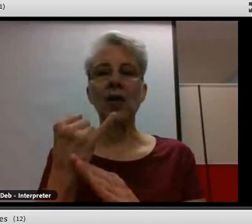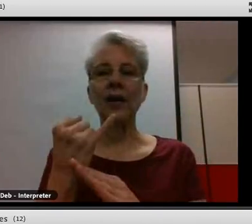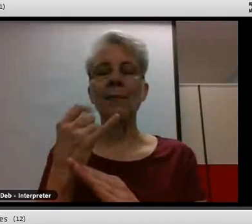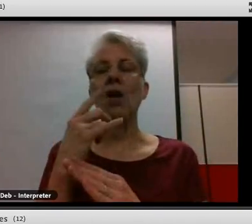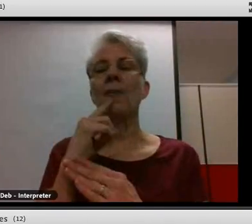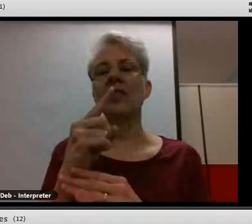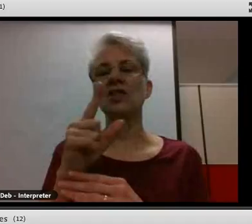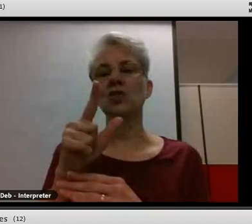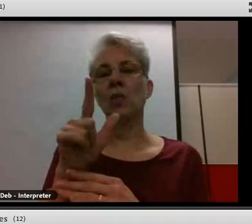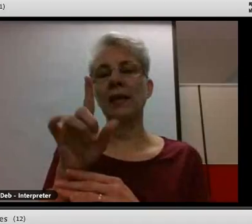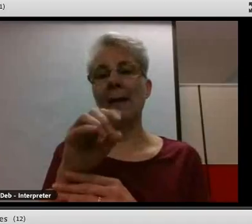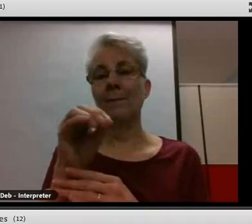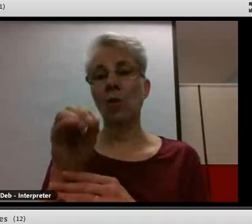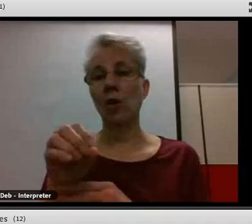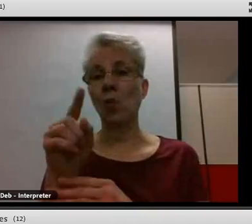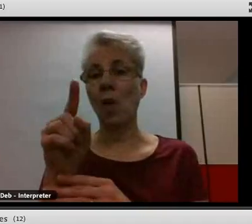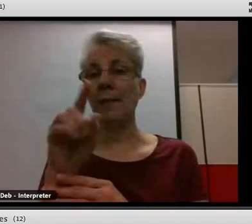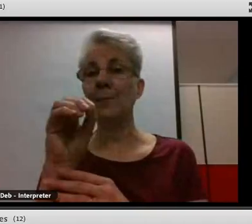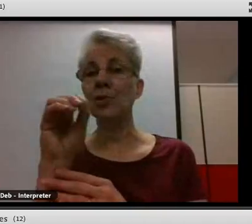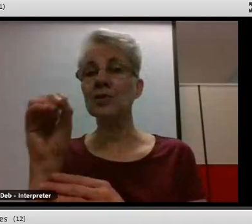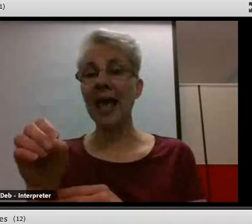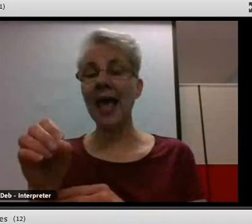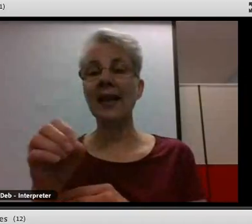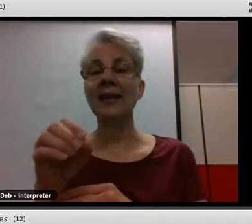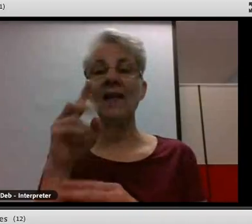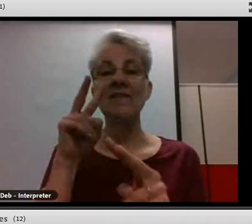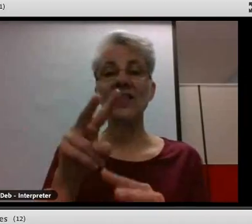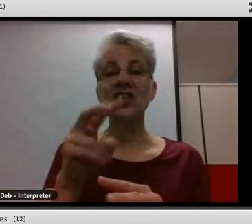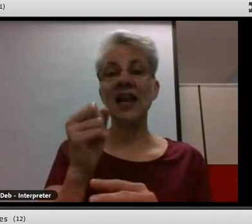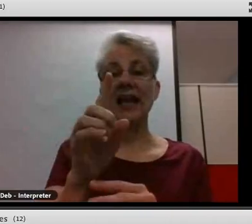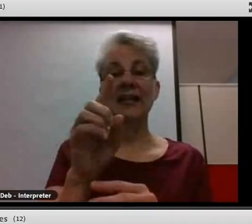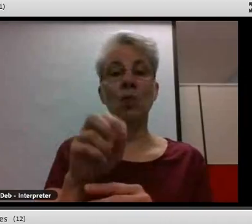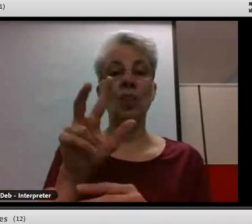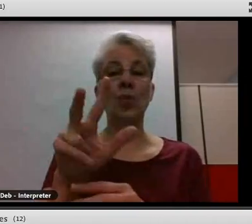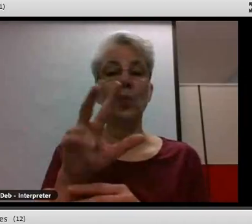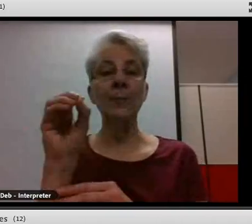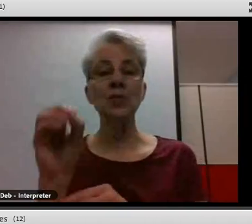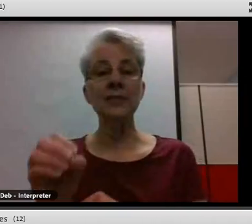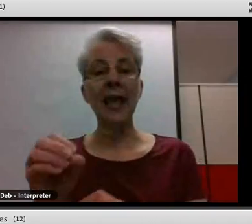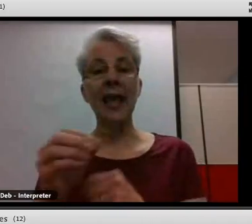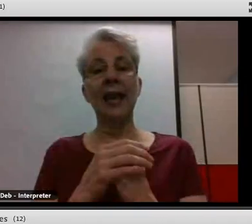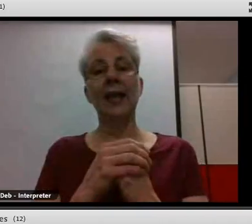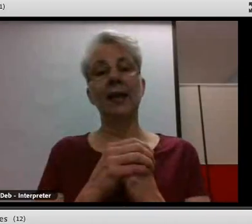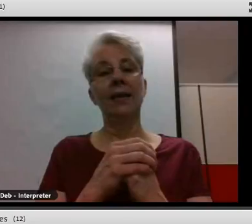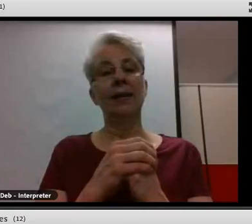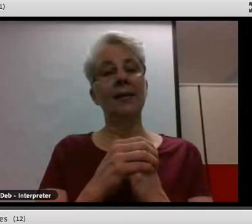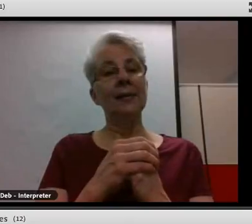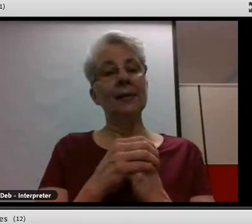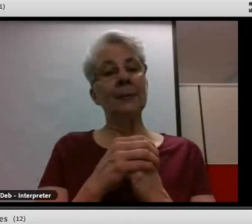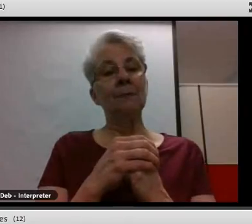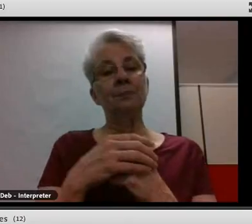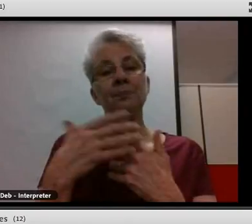Also, you know, graduate programs should have -- require students to learn about accessibility issues.